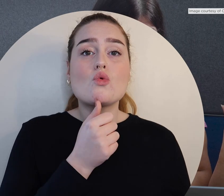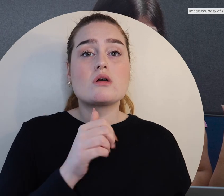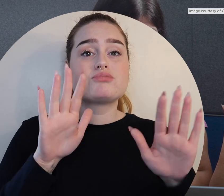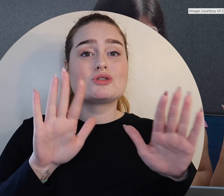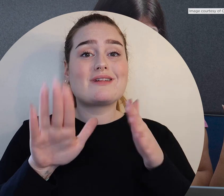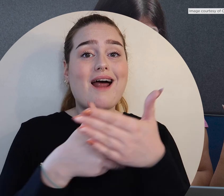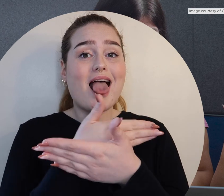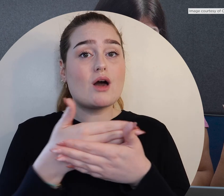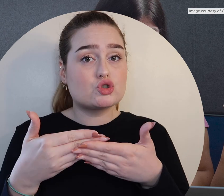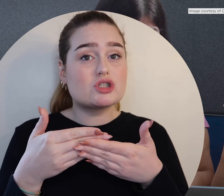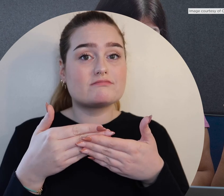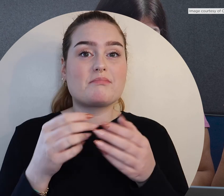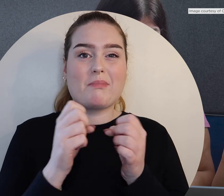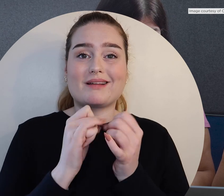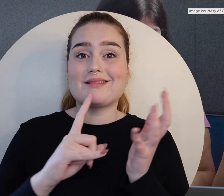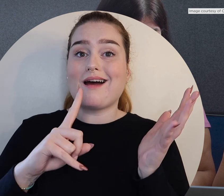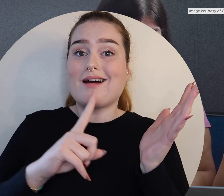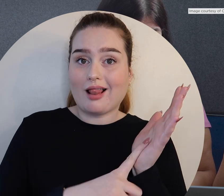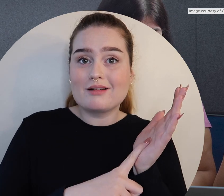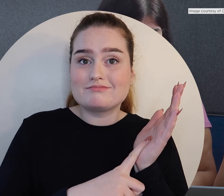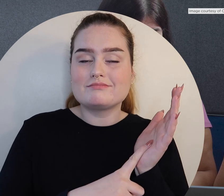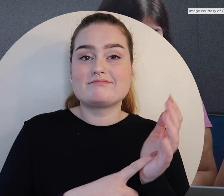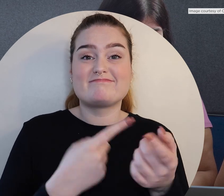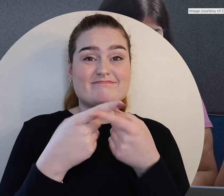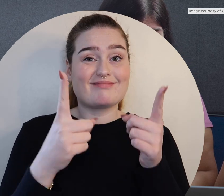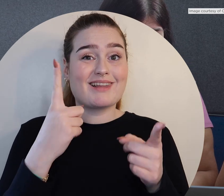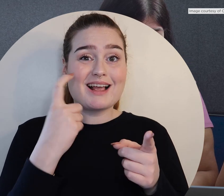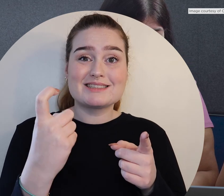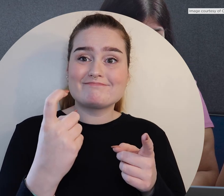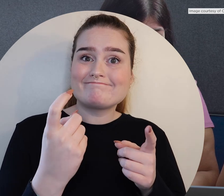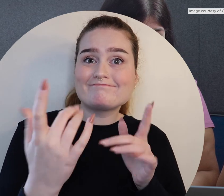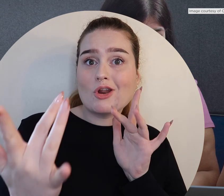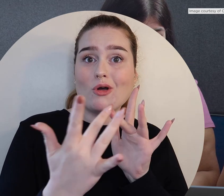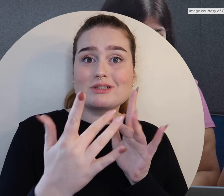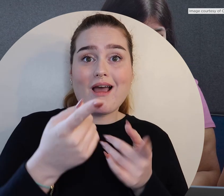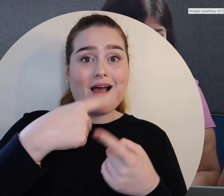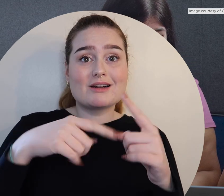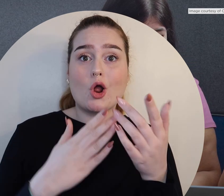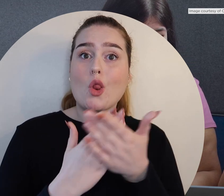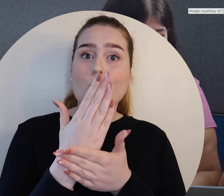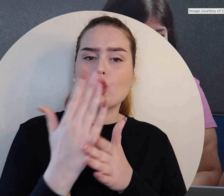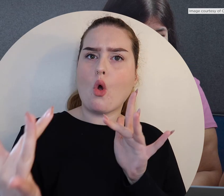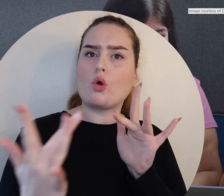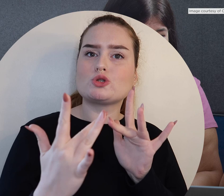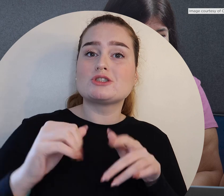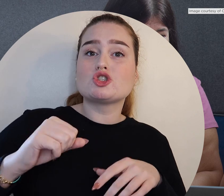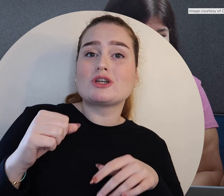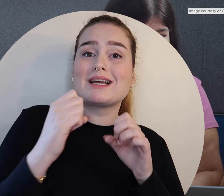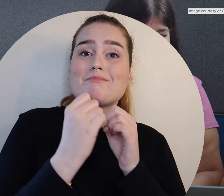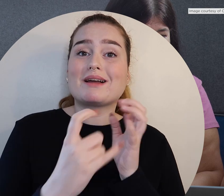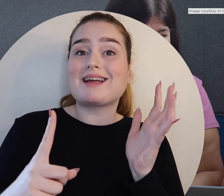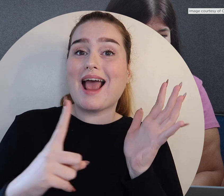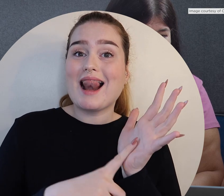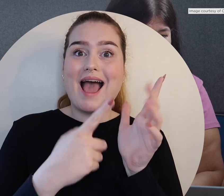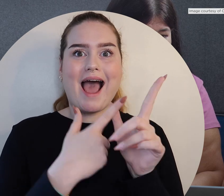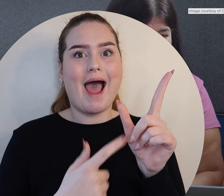Deaf British Sign Language (BSL) users can contact us via Contact Scotland BSL.